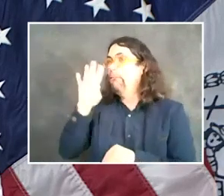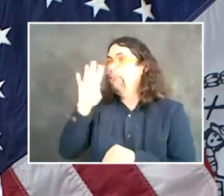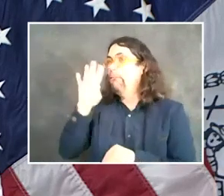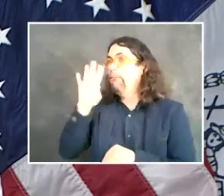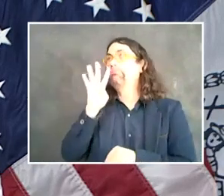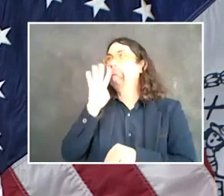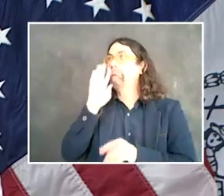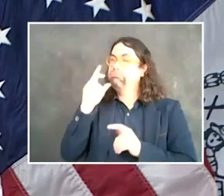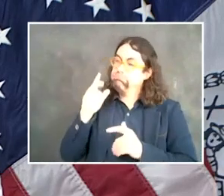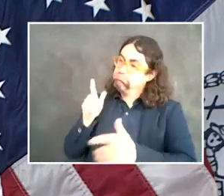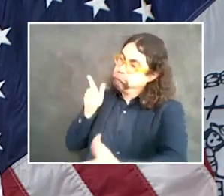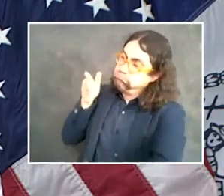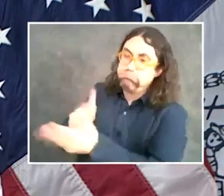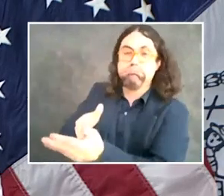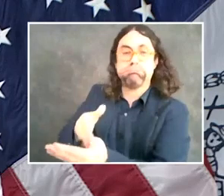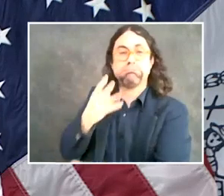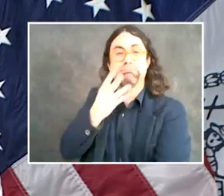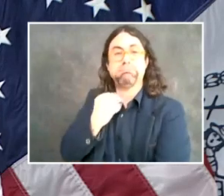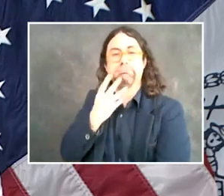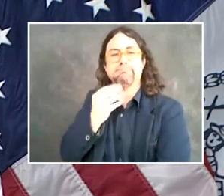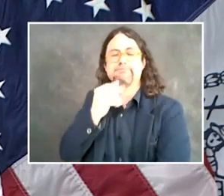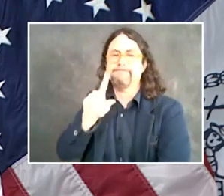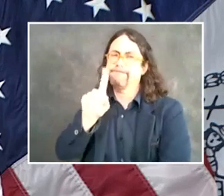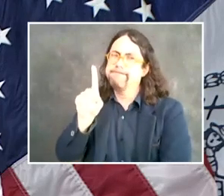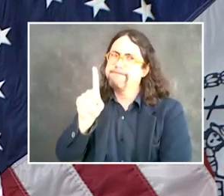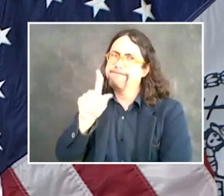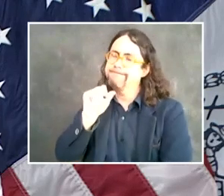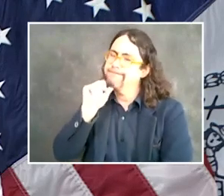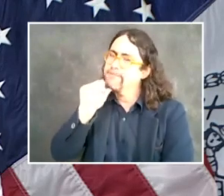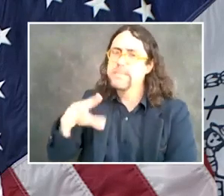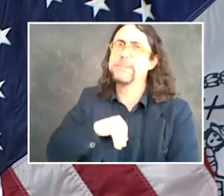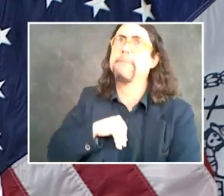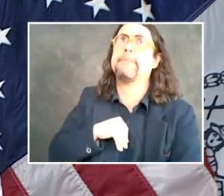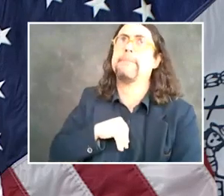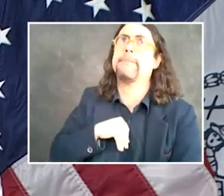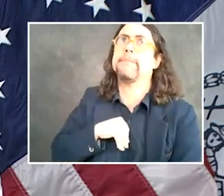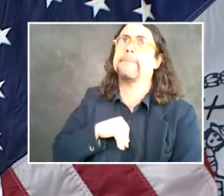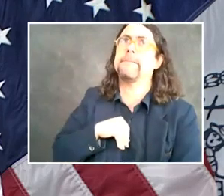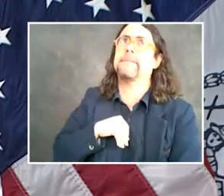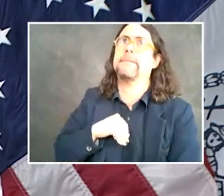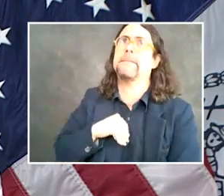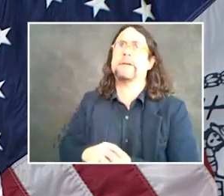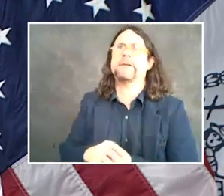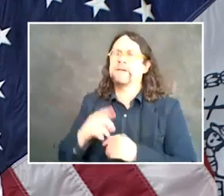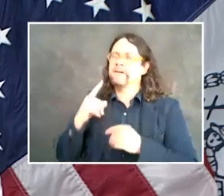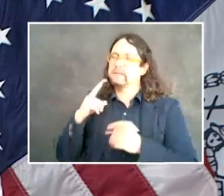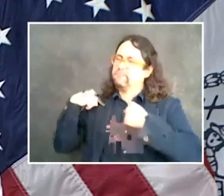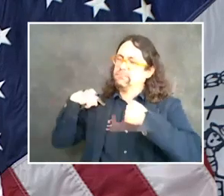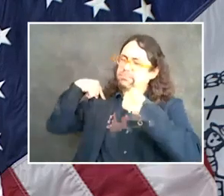KNOW THAT. WON'T TOLERATE ANTISEMITISM. WON'T ALLOW IT TO GROW IN THE CITY.